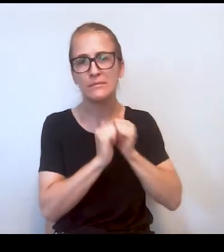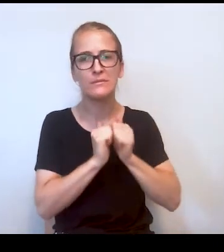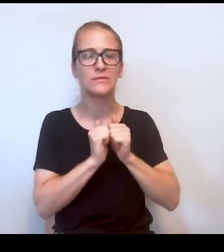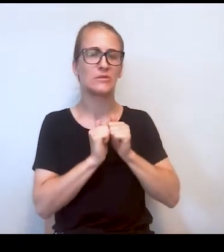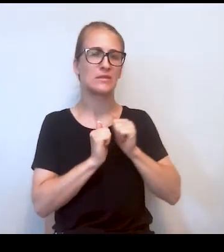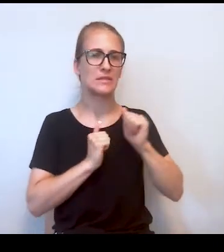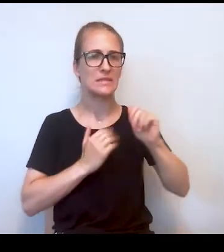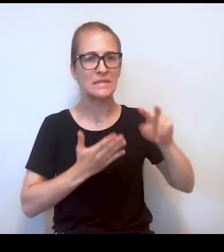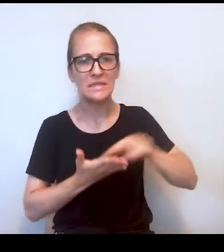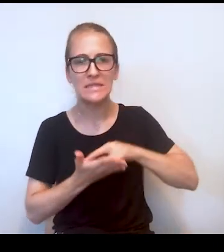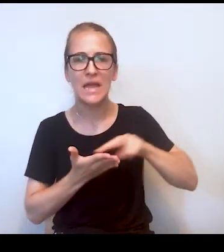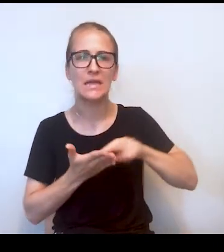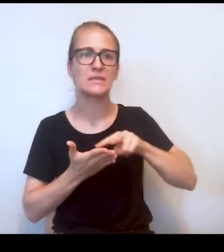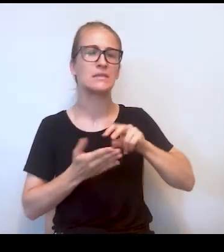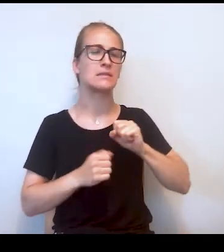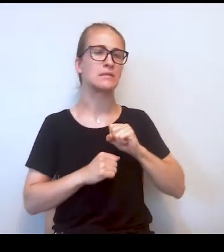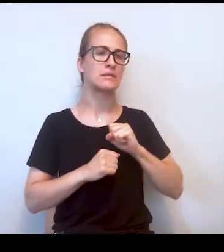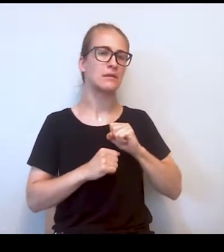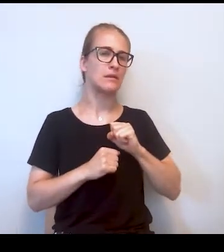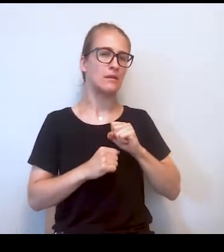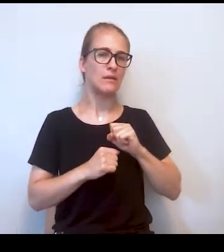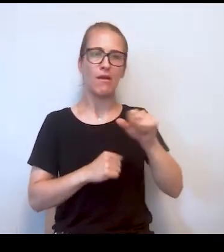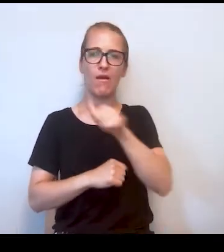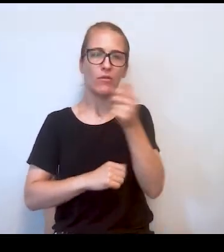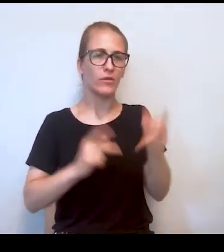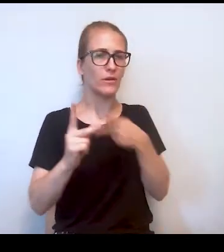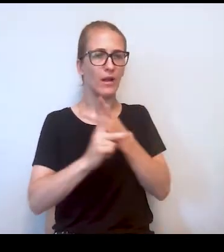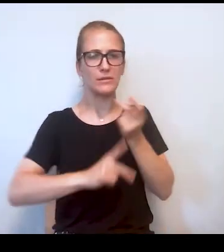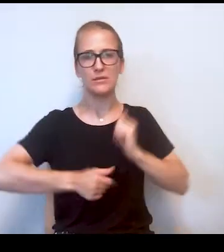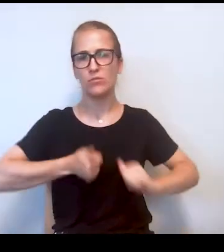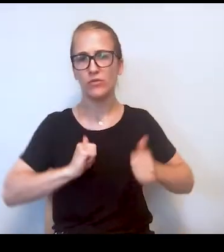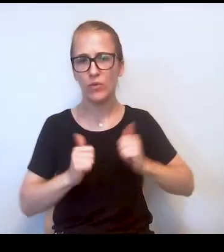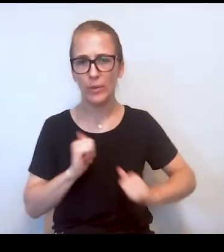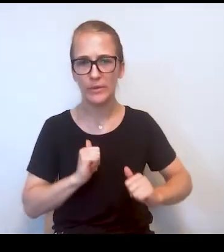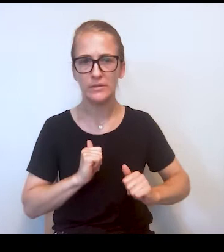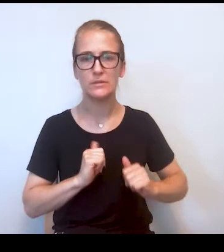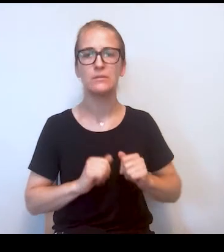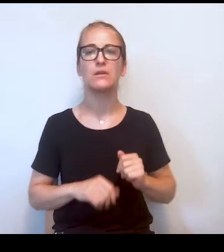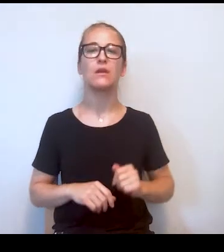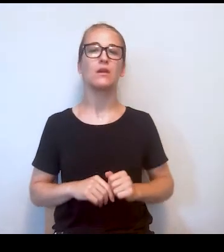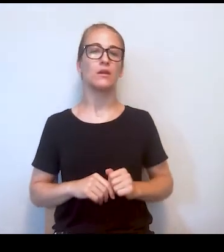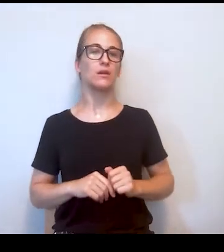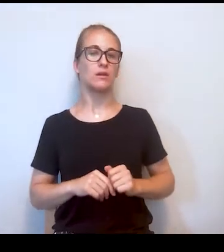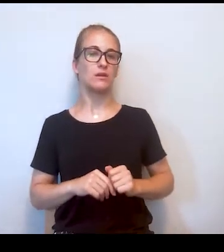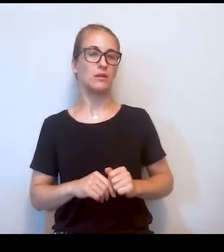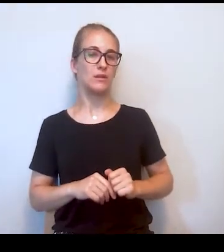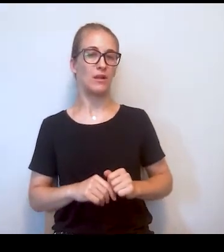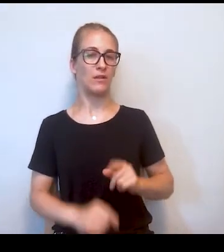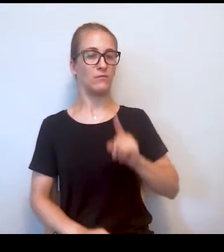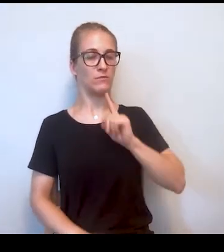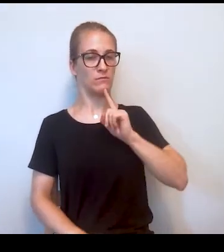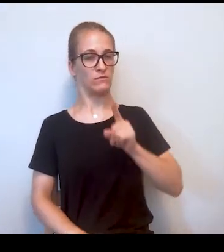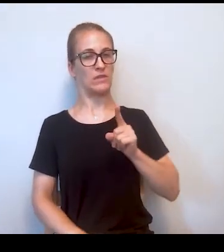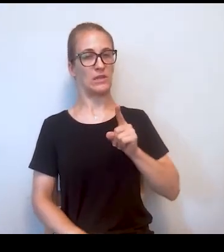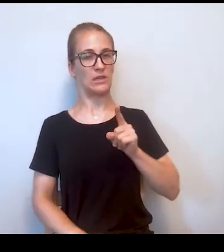of other kinds of performance. And because that is primarily the foundation